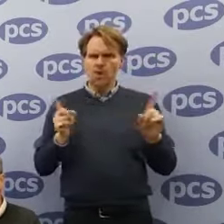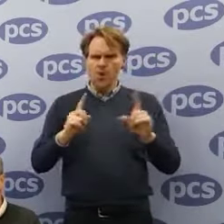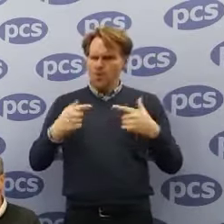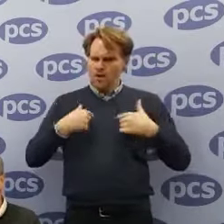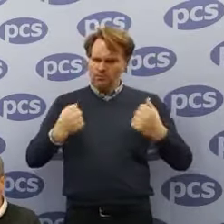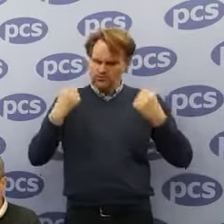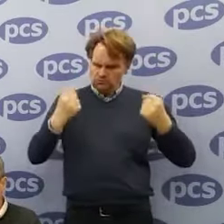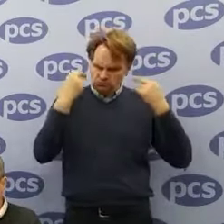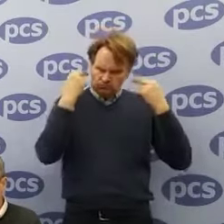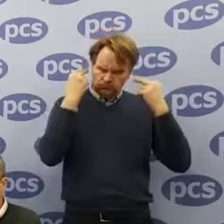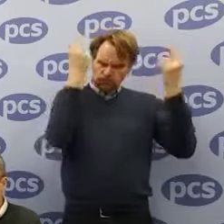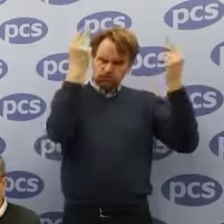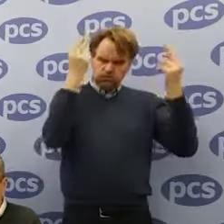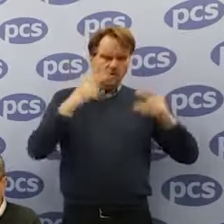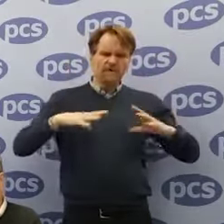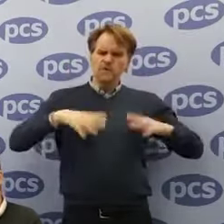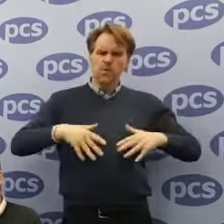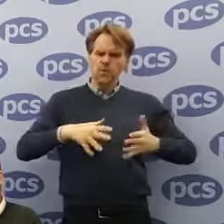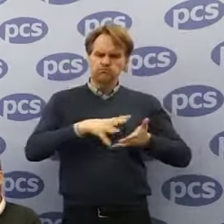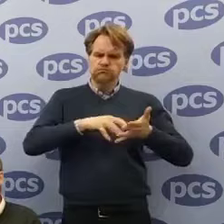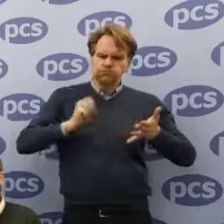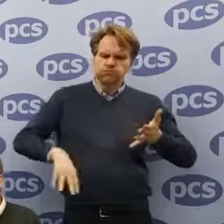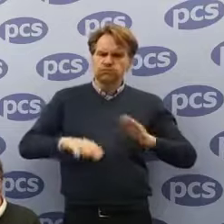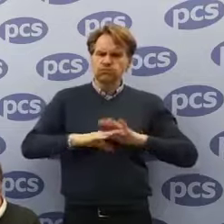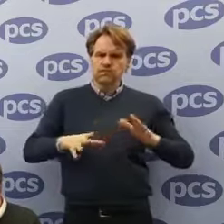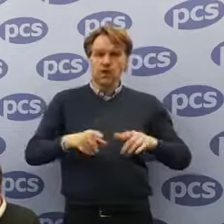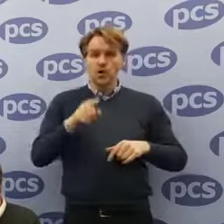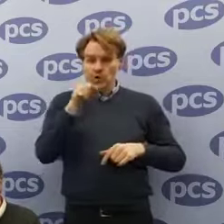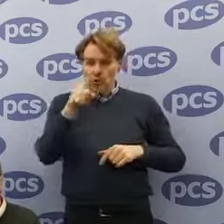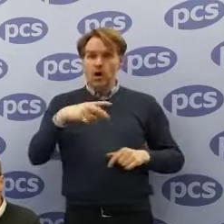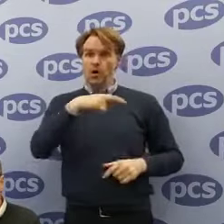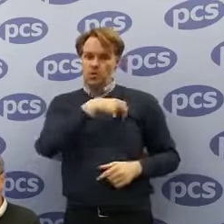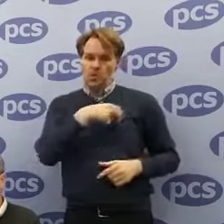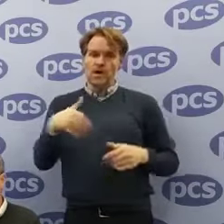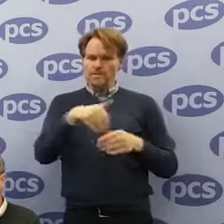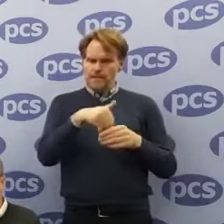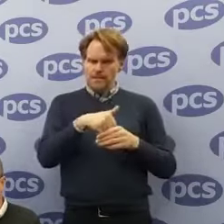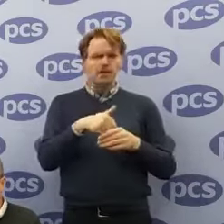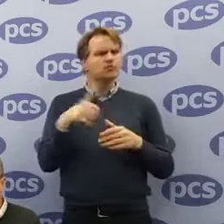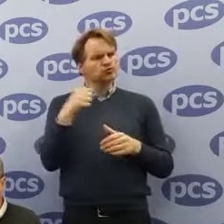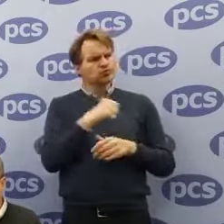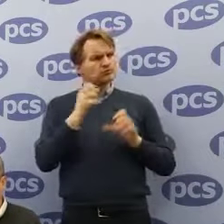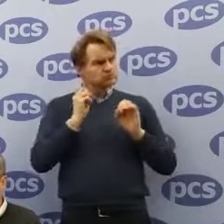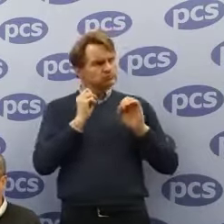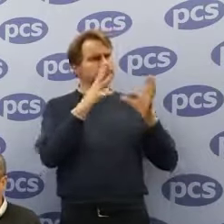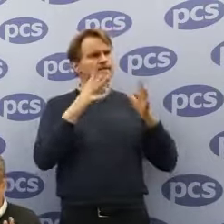the time to say you're a union member have your say. I hope you vote yes but